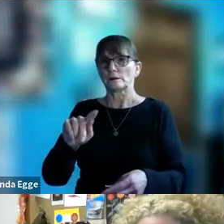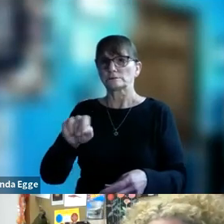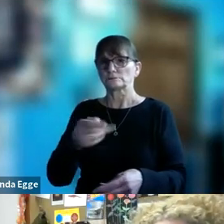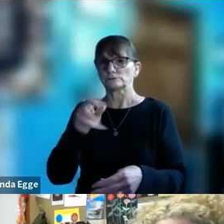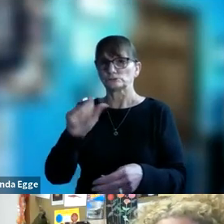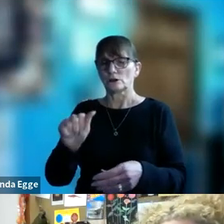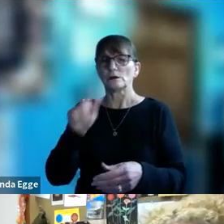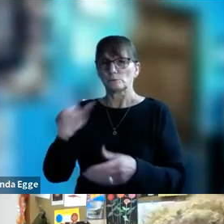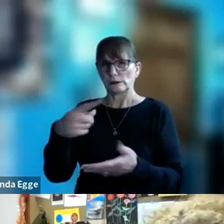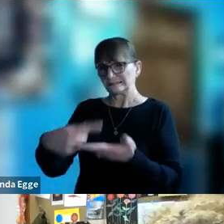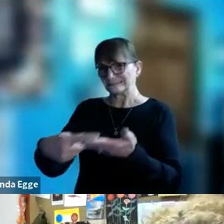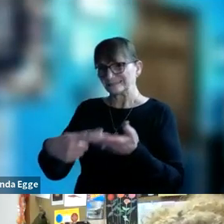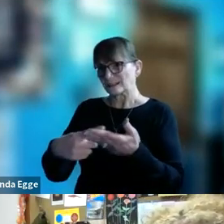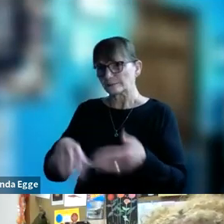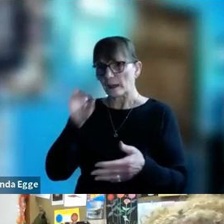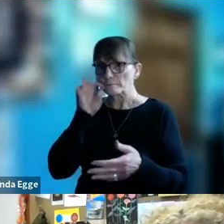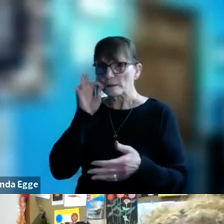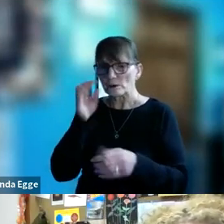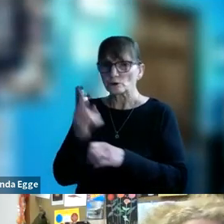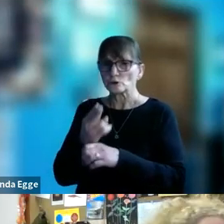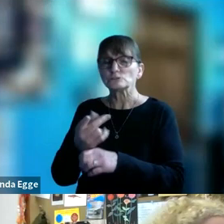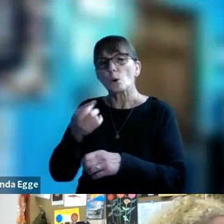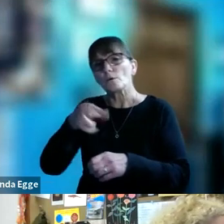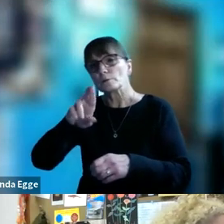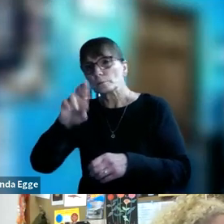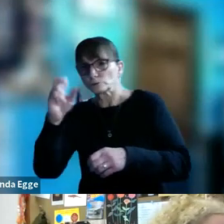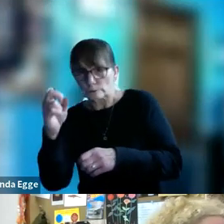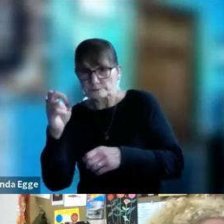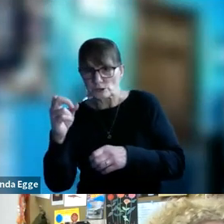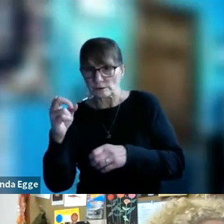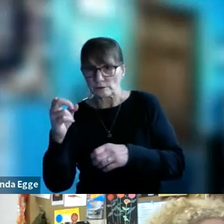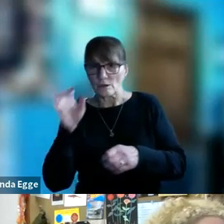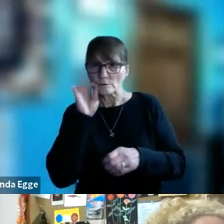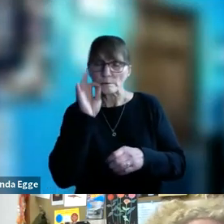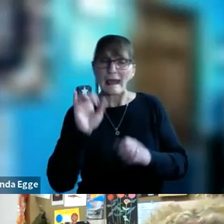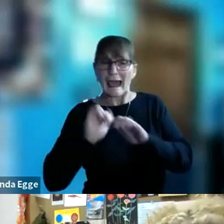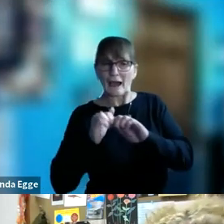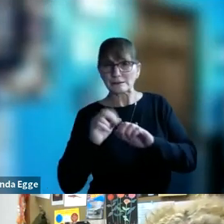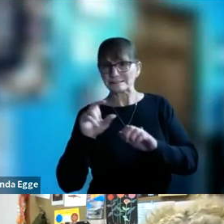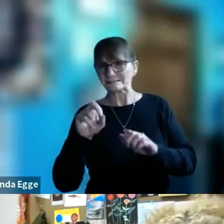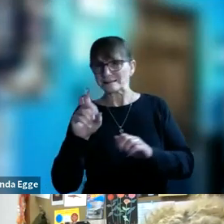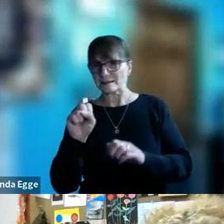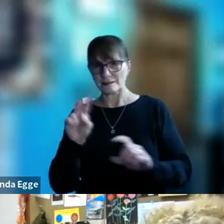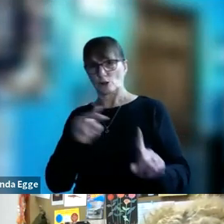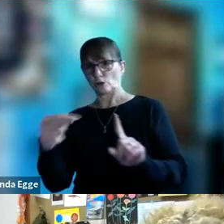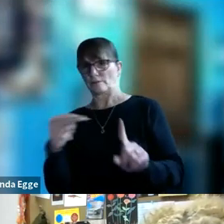about, you know, marijuana, if there is a prescription for it, how does DDS look at that? So I was thinking about this